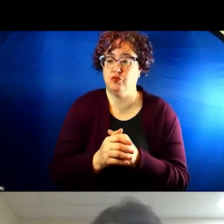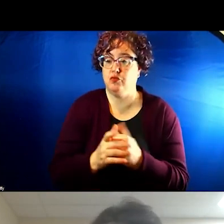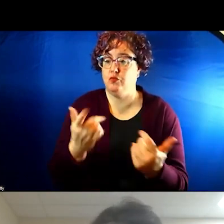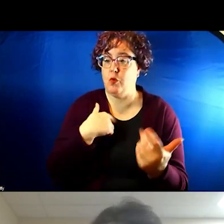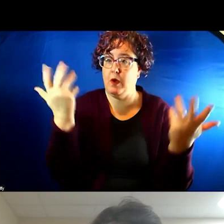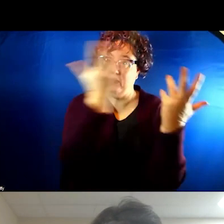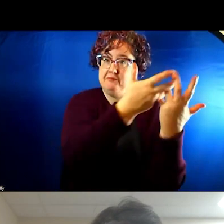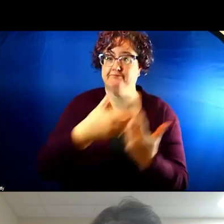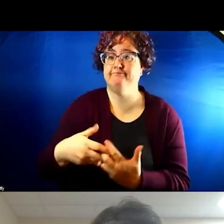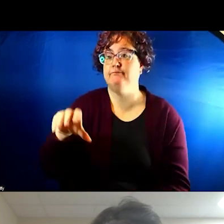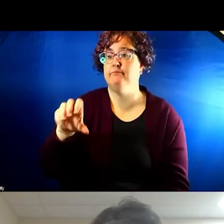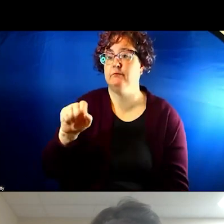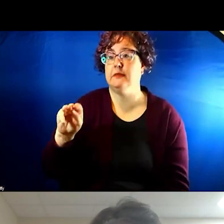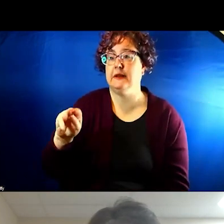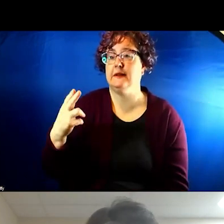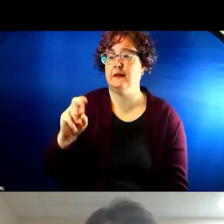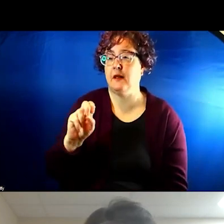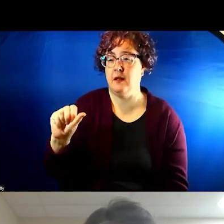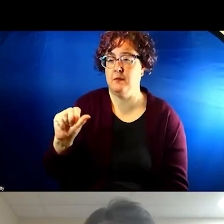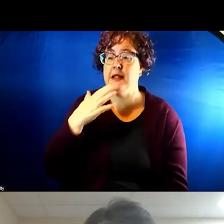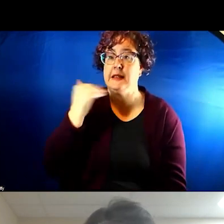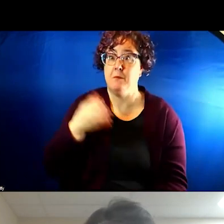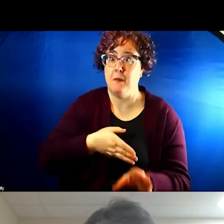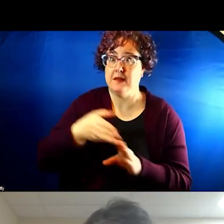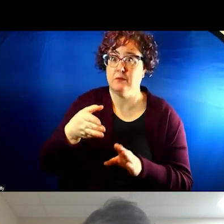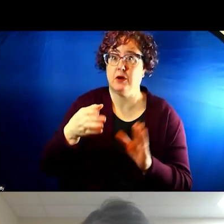BEST PRACTICE FOR GUIDELINES FOR CRISIS INTERVENTION.